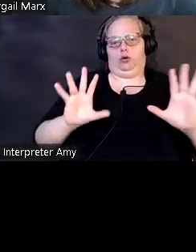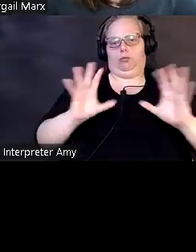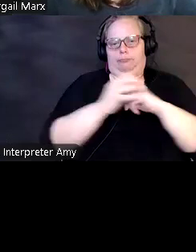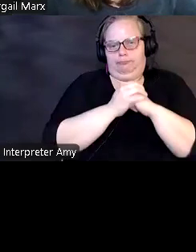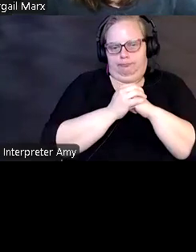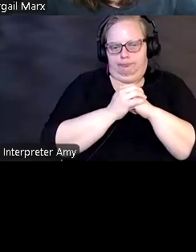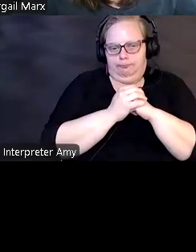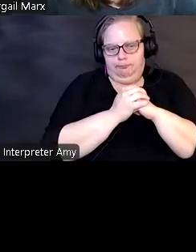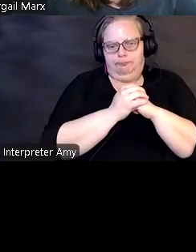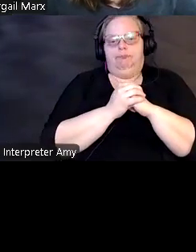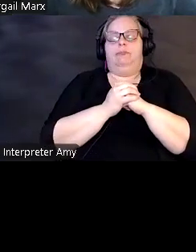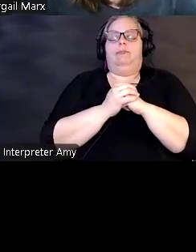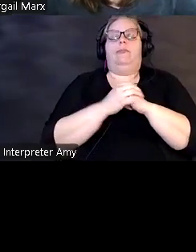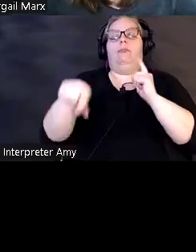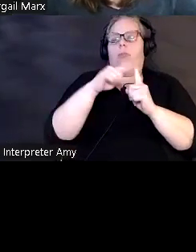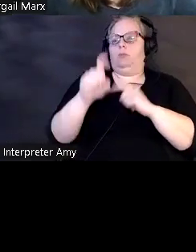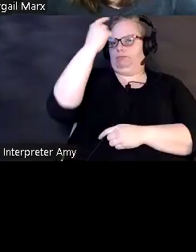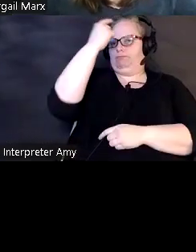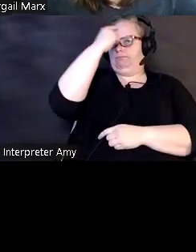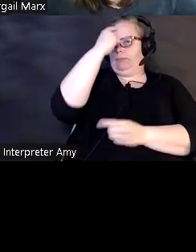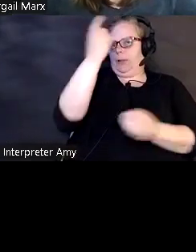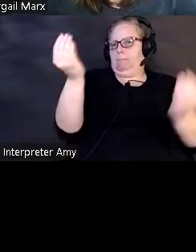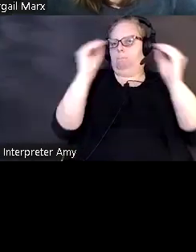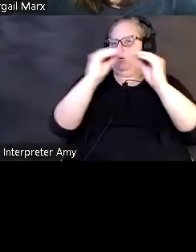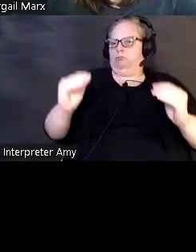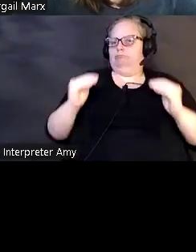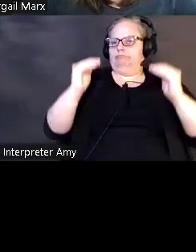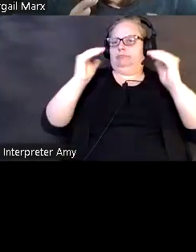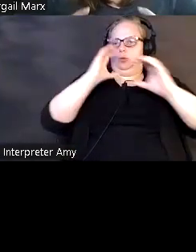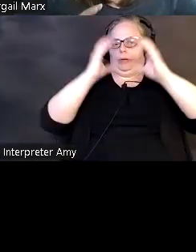But we also need to think about more advanced communicators and adults, and not that those